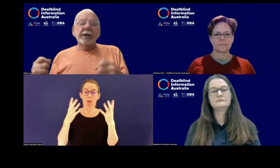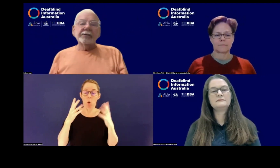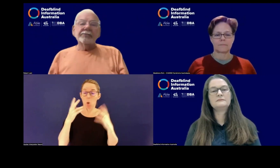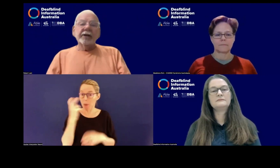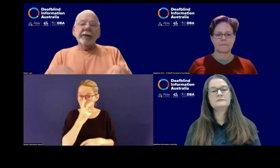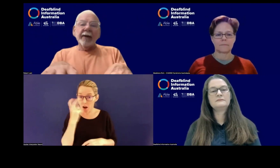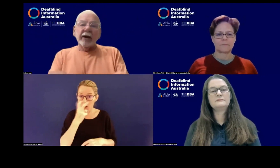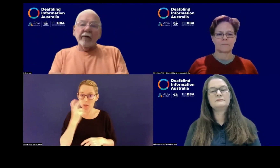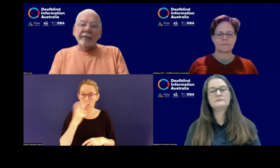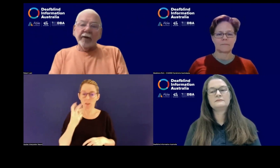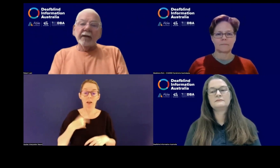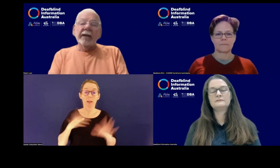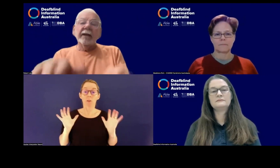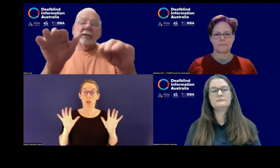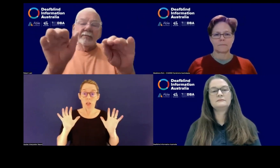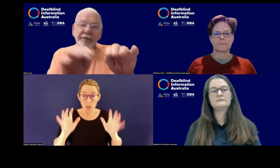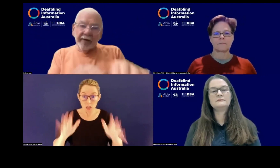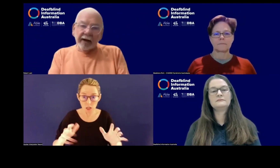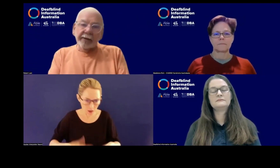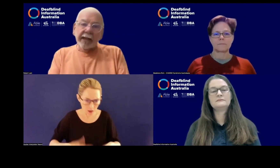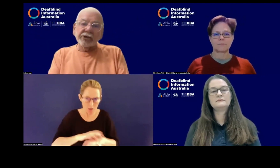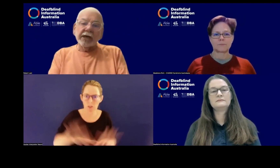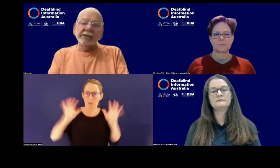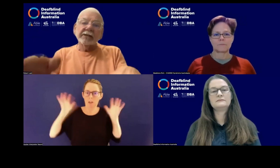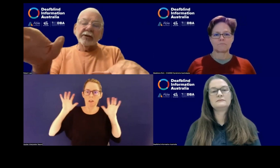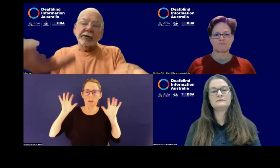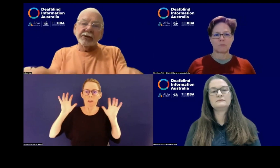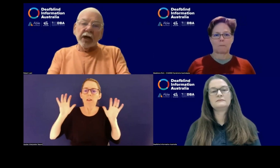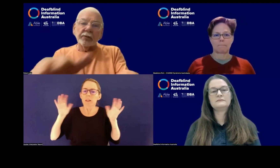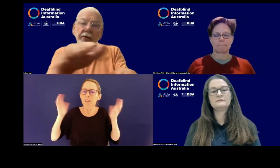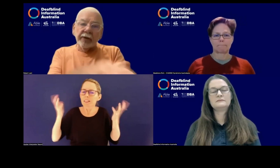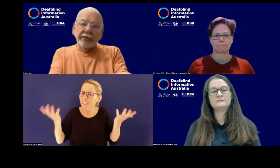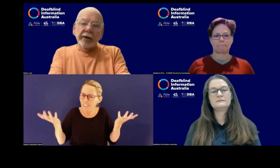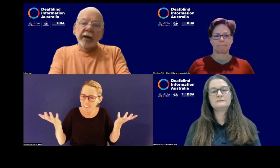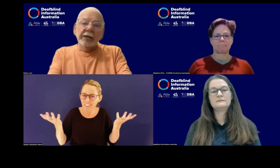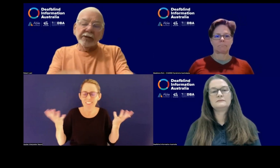So it's really about offering, developing that trust so the child will then - so you